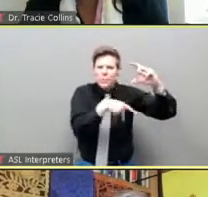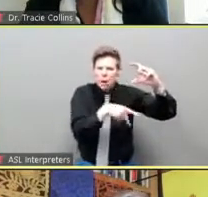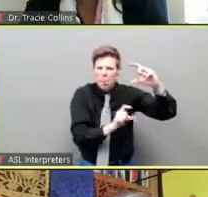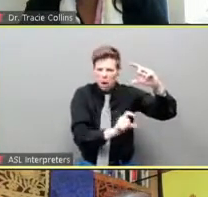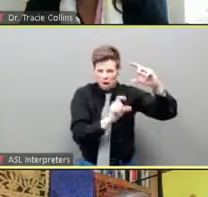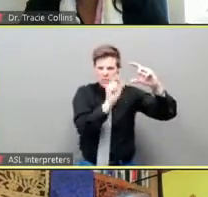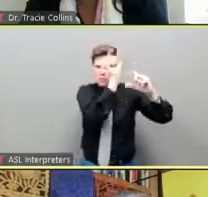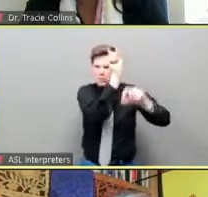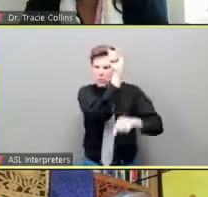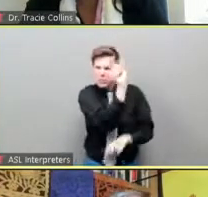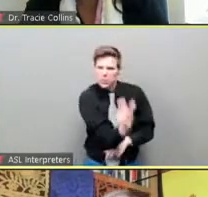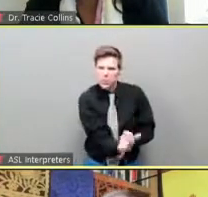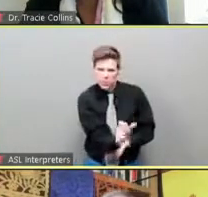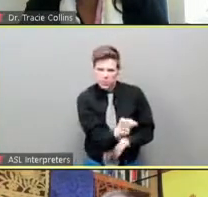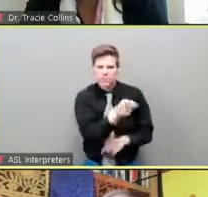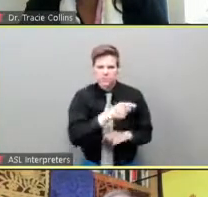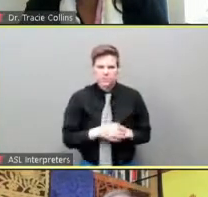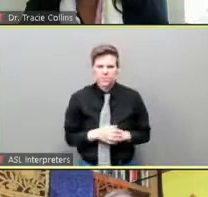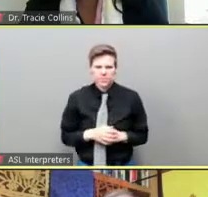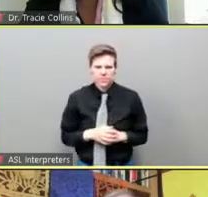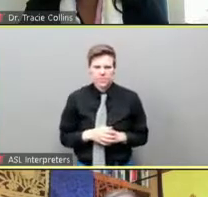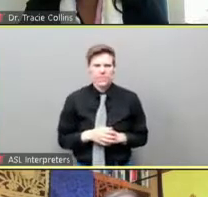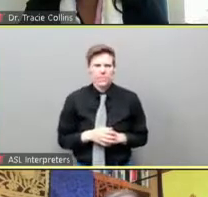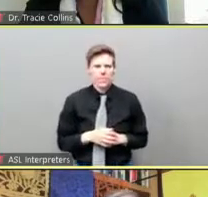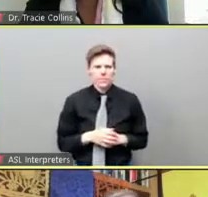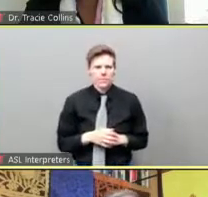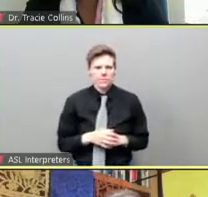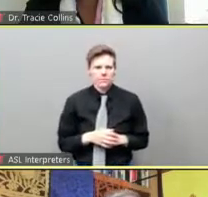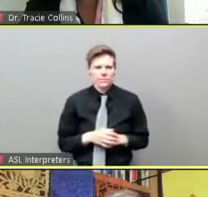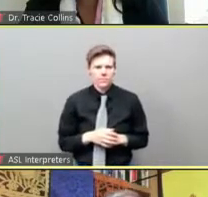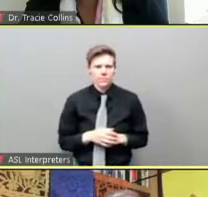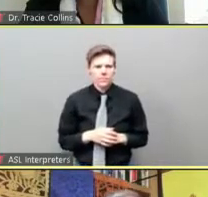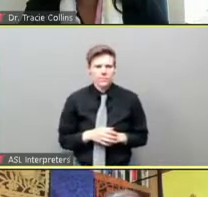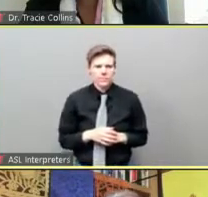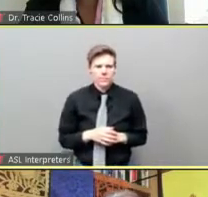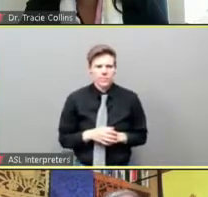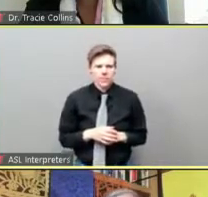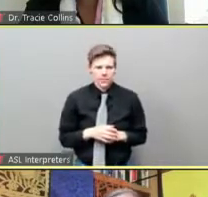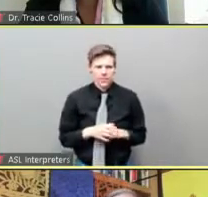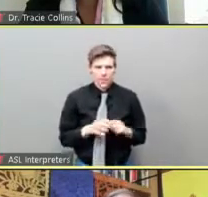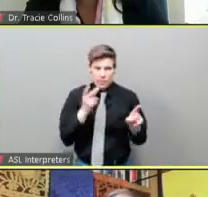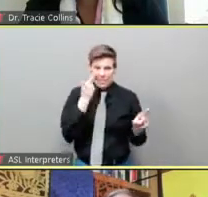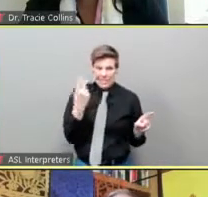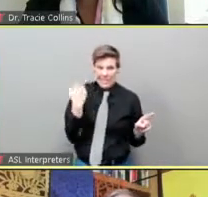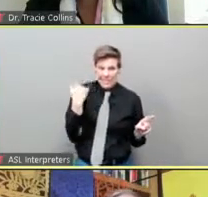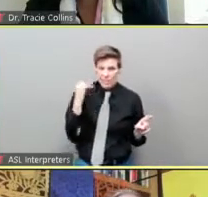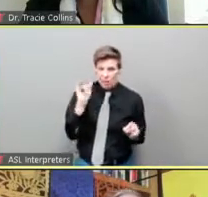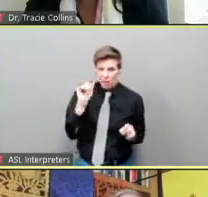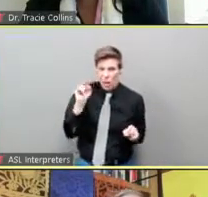from a sliver in January 30 in the United States to the majority actually